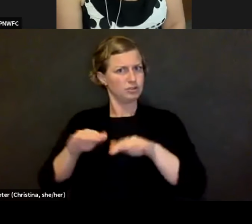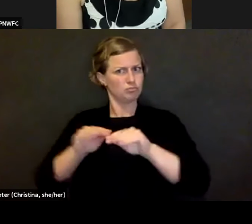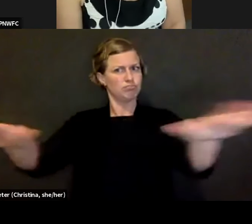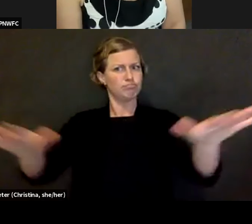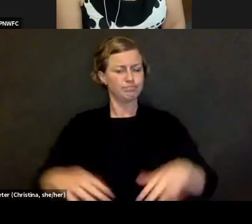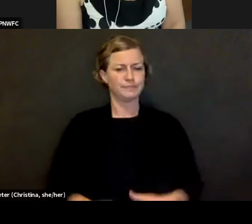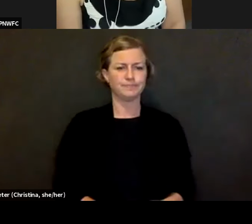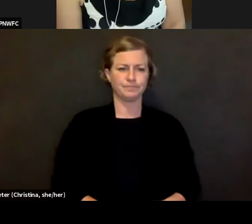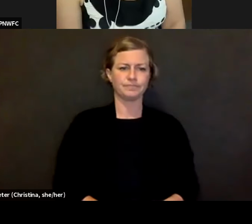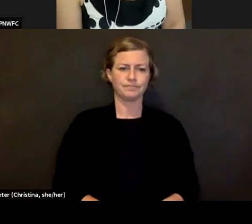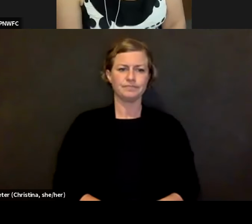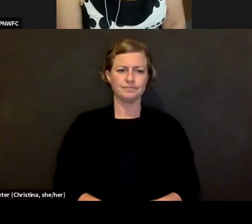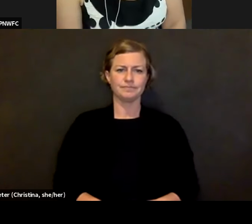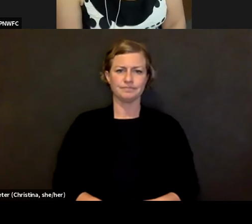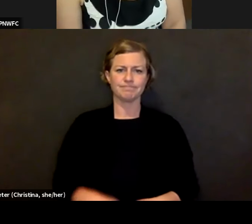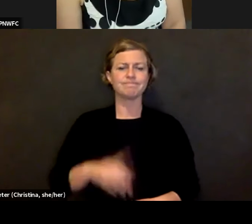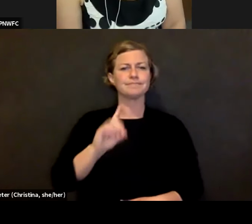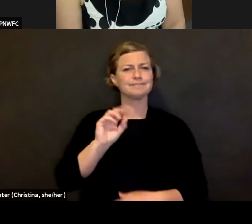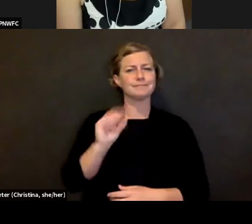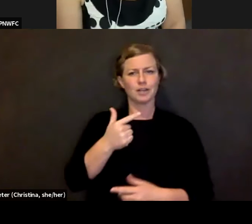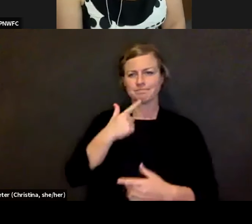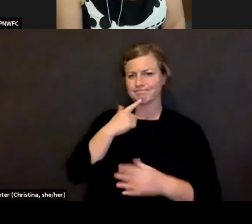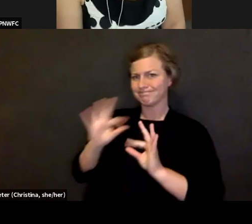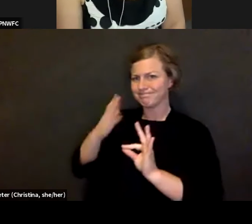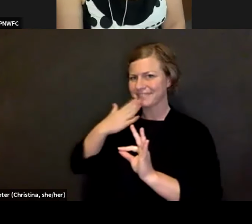margins and really make